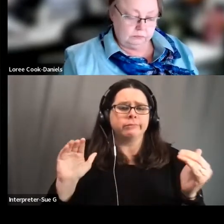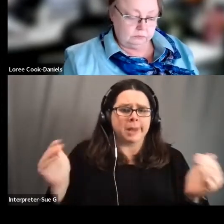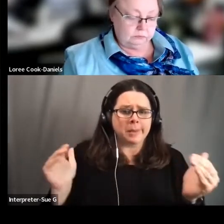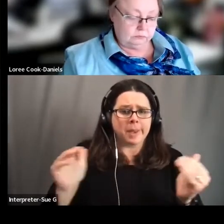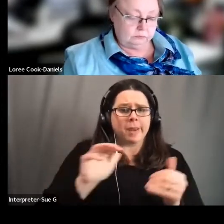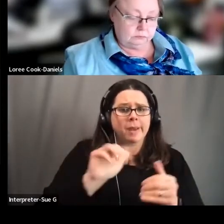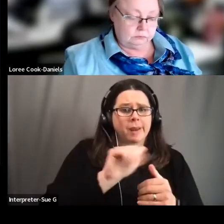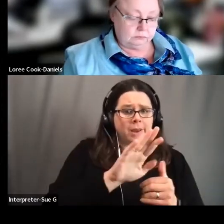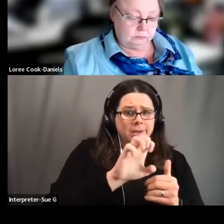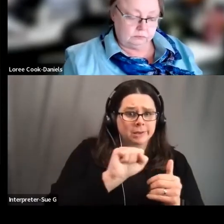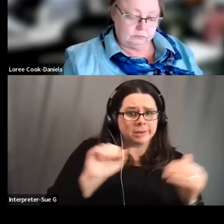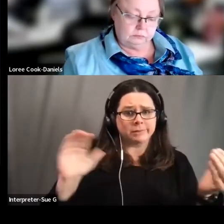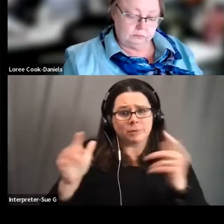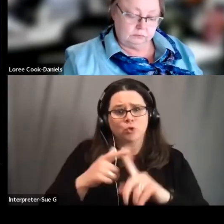with trans realities.